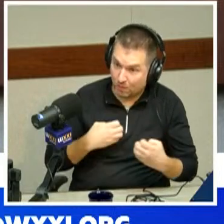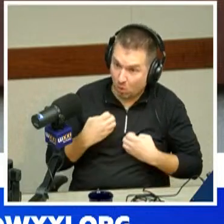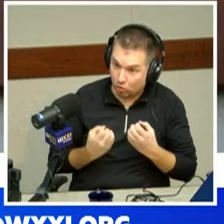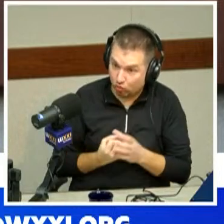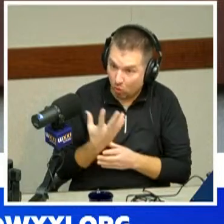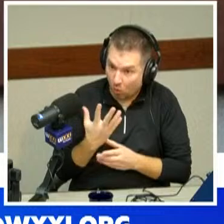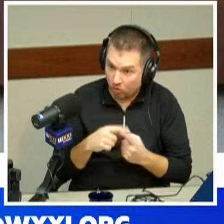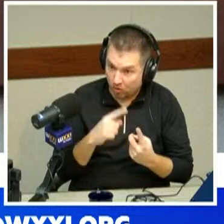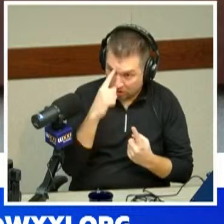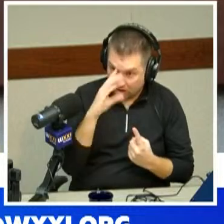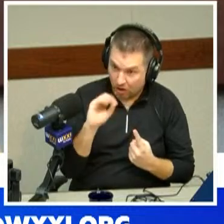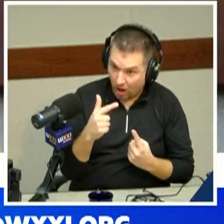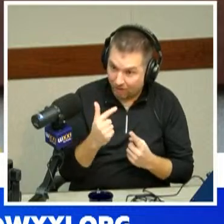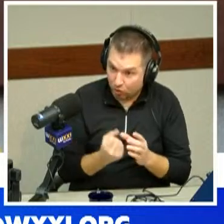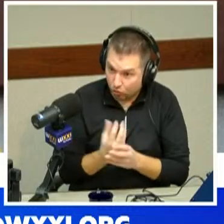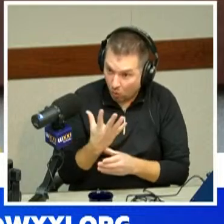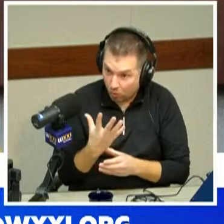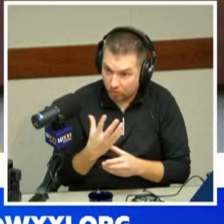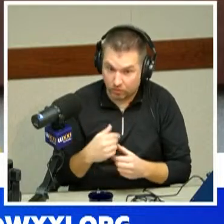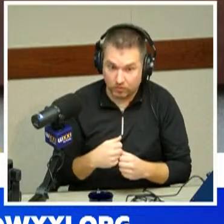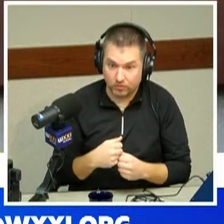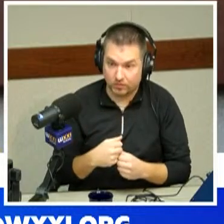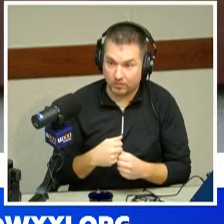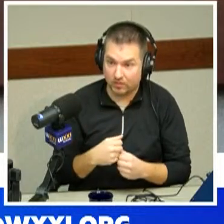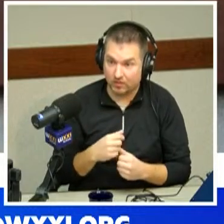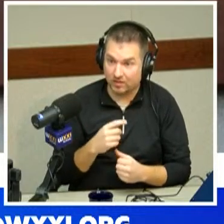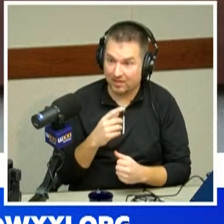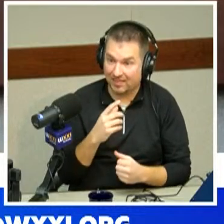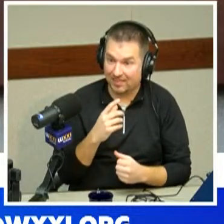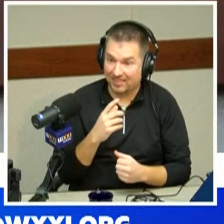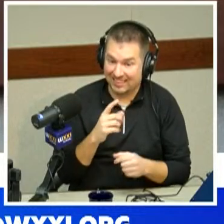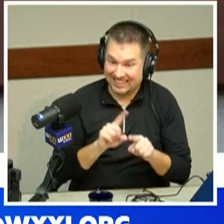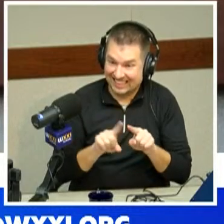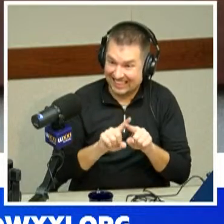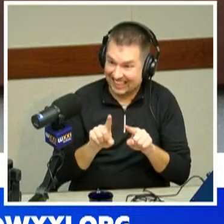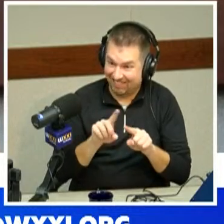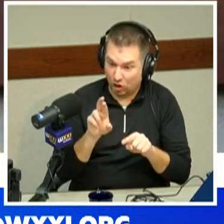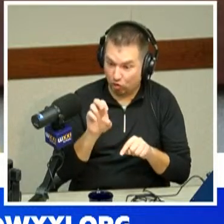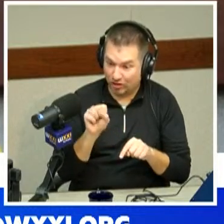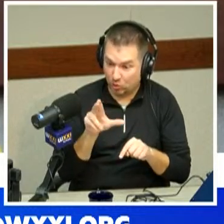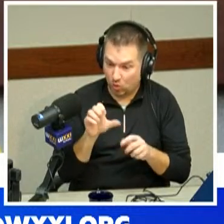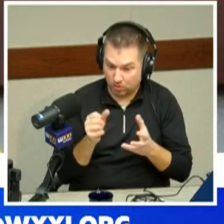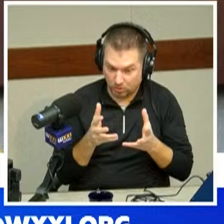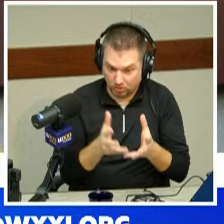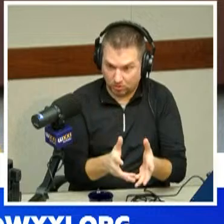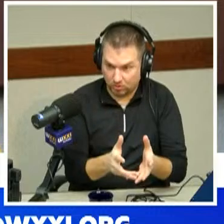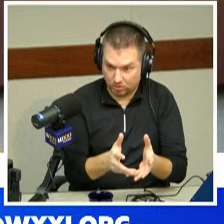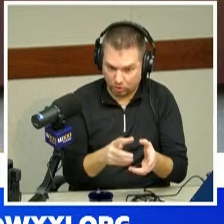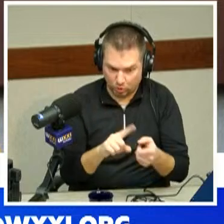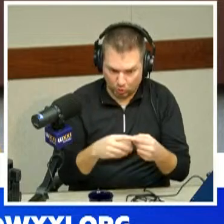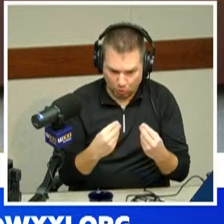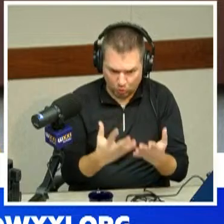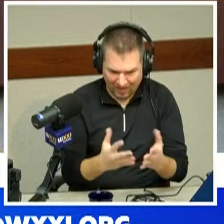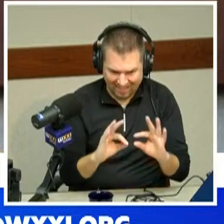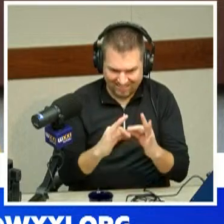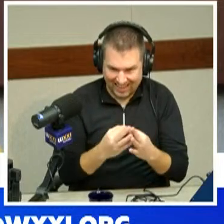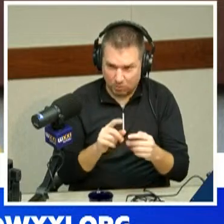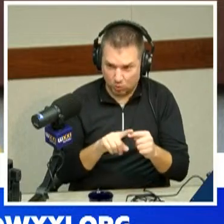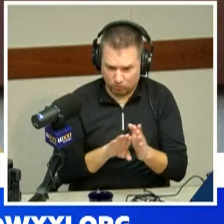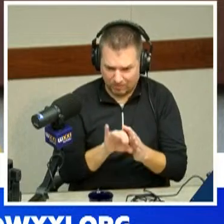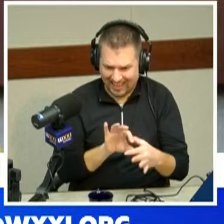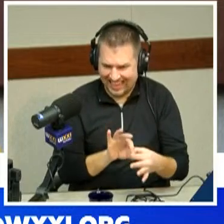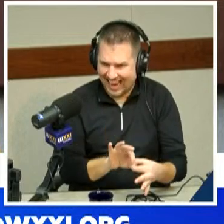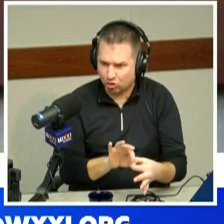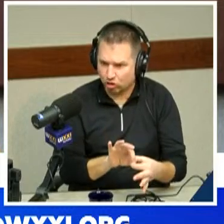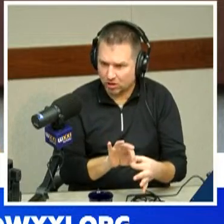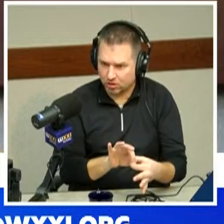growth and um just having different resources N es will provide families a connection that they will